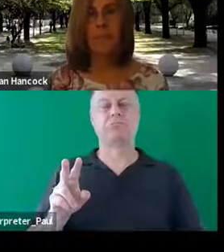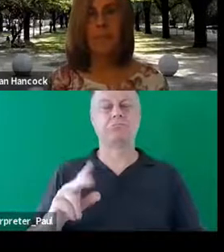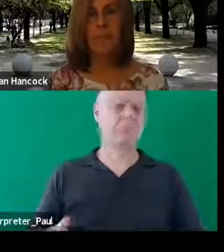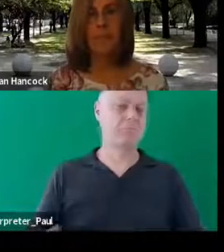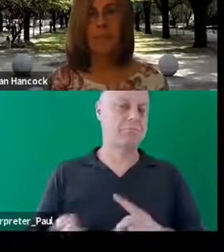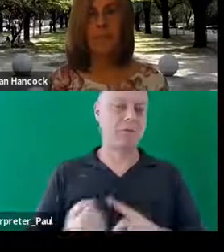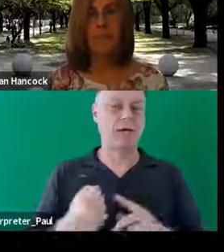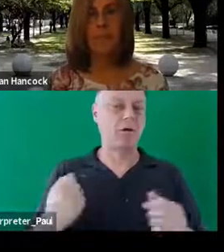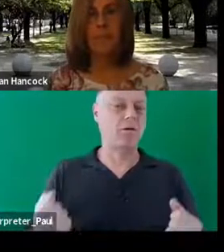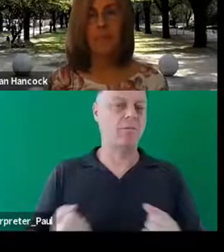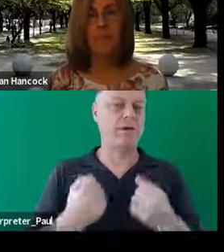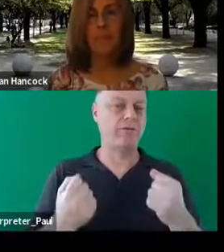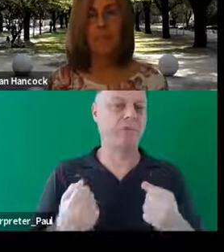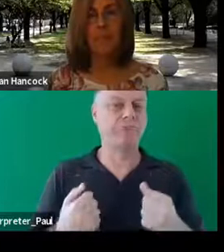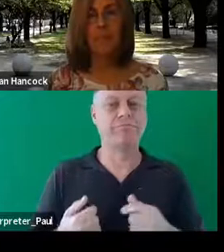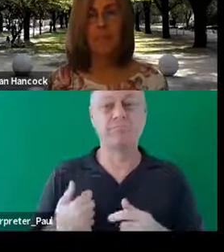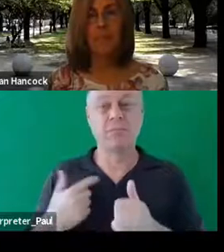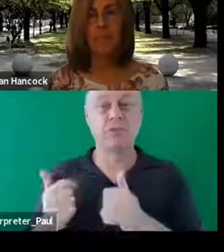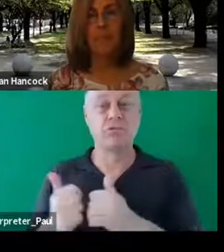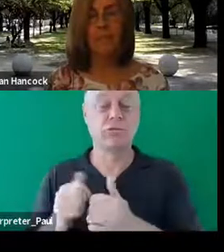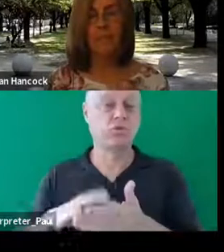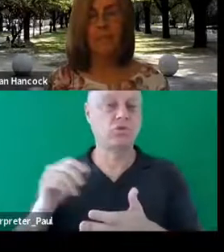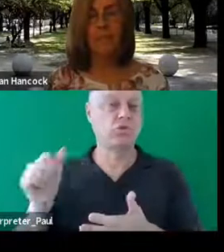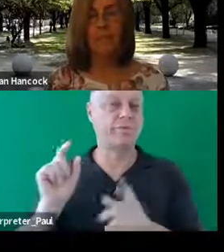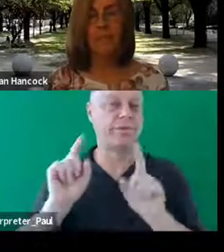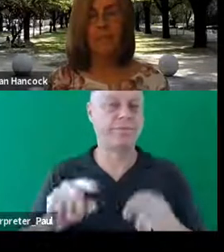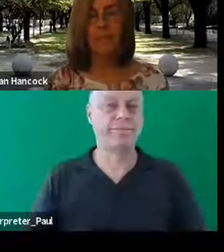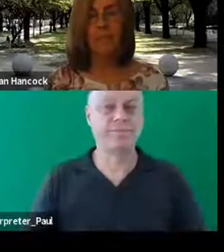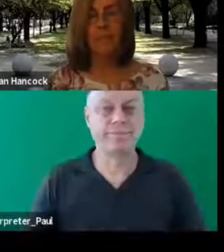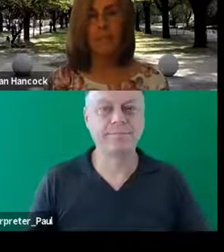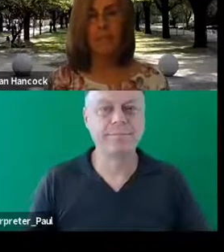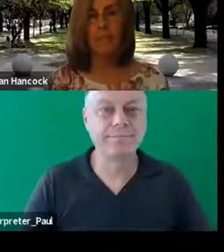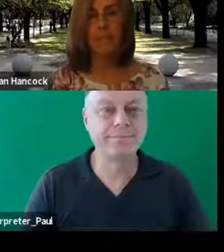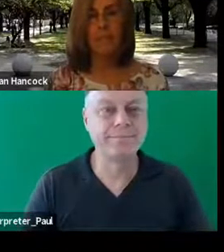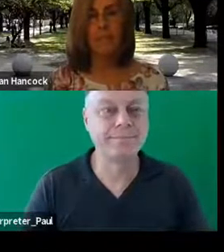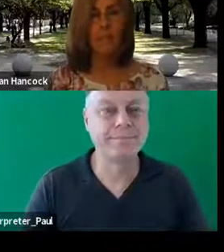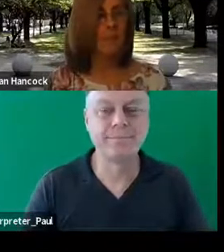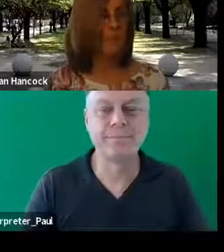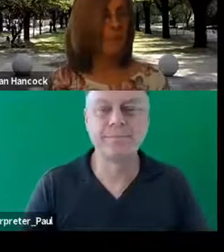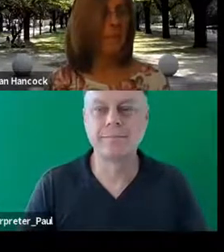having the students there as part of that. I’m just also going to answer one of Lyndel’s other